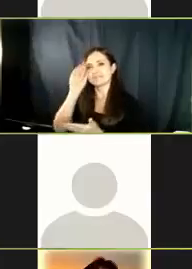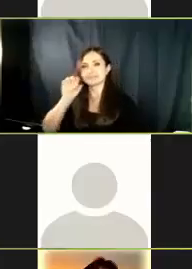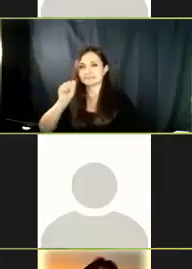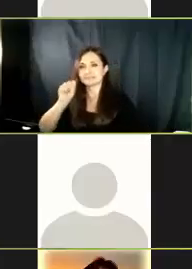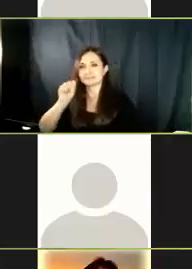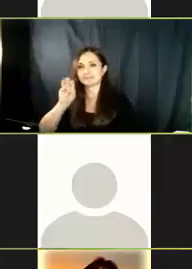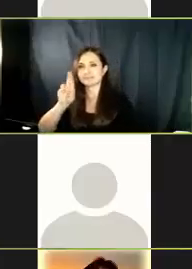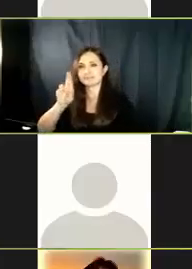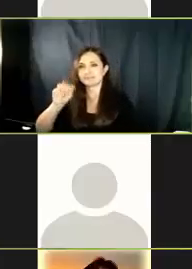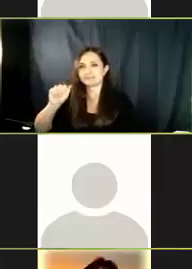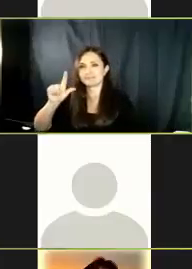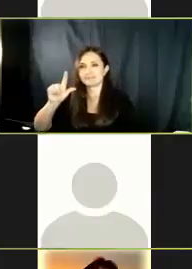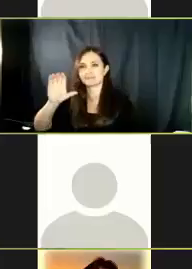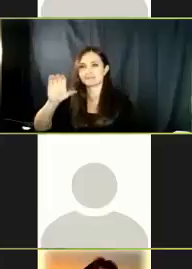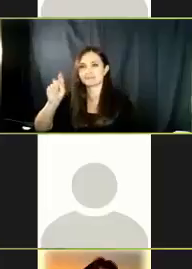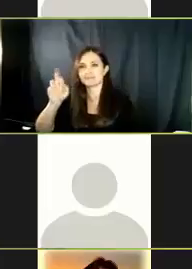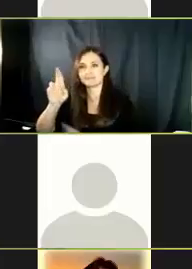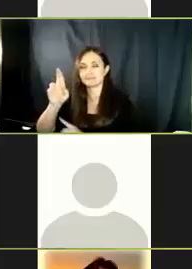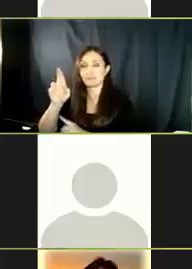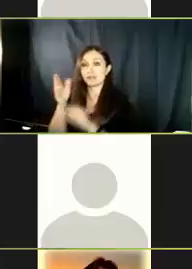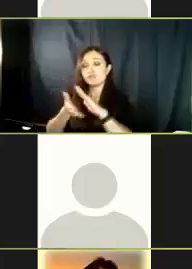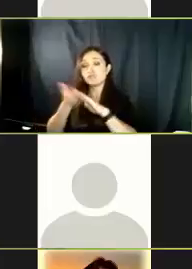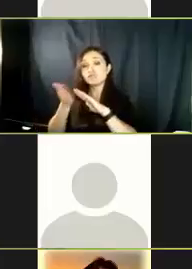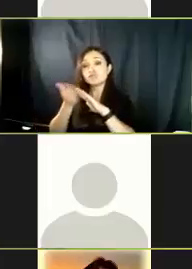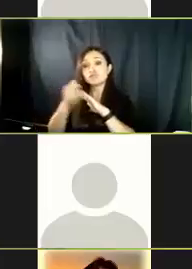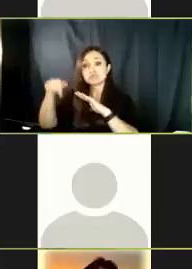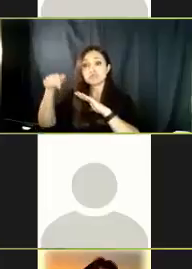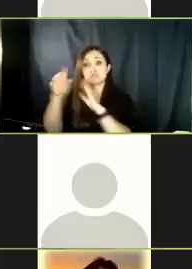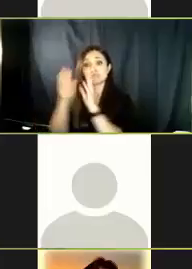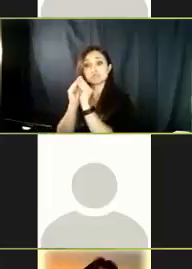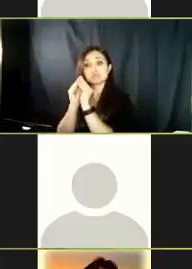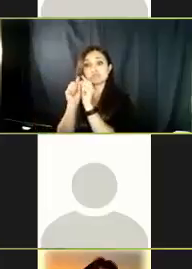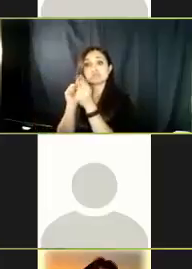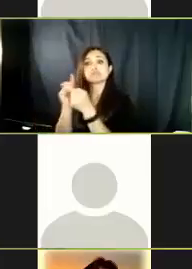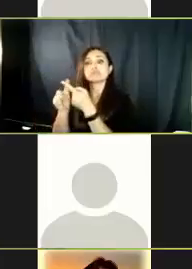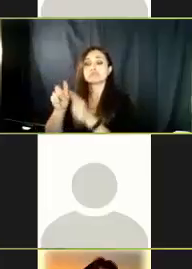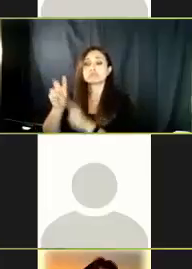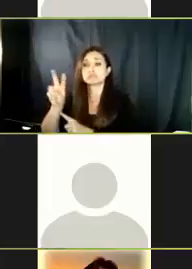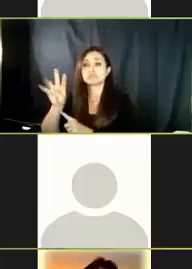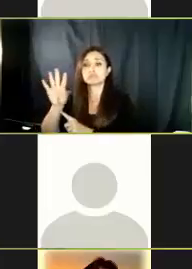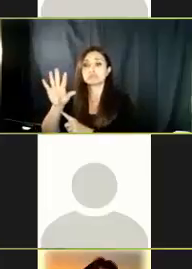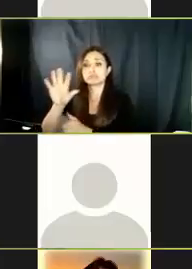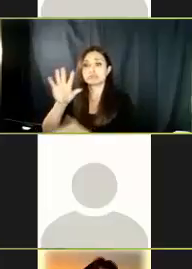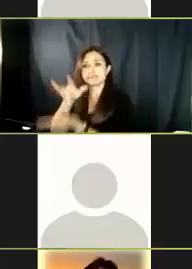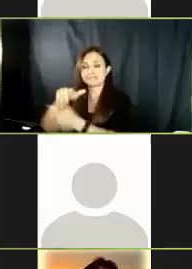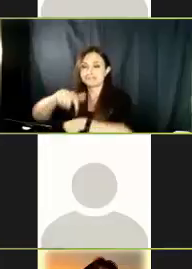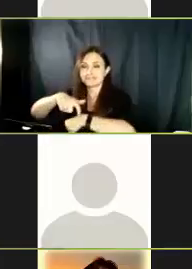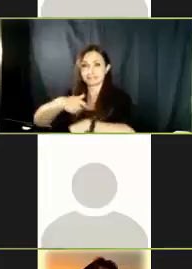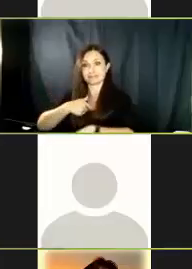This session will run until 2:45 PM Central. I'm your host Barbara Mairs.